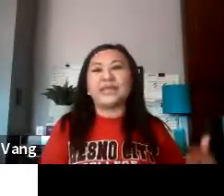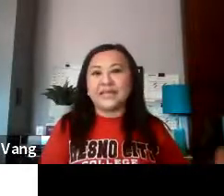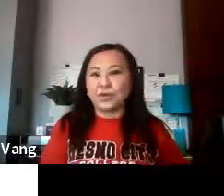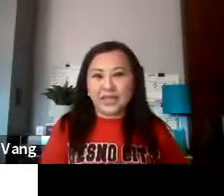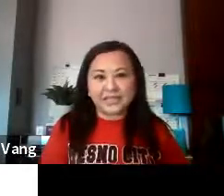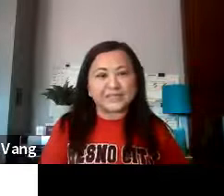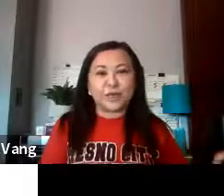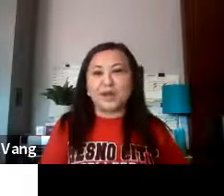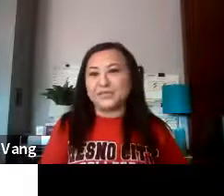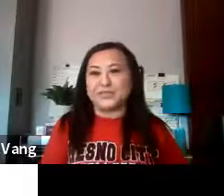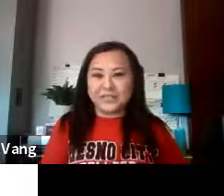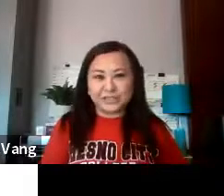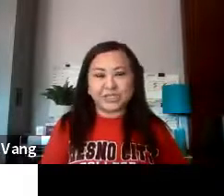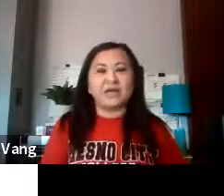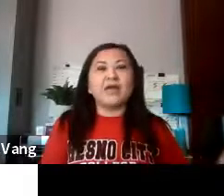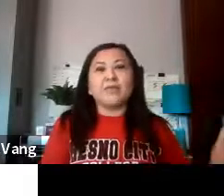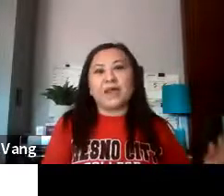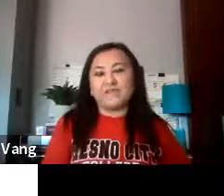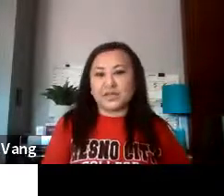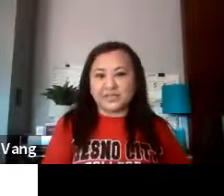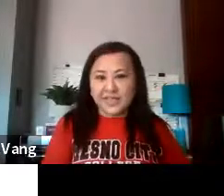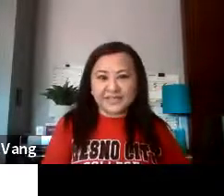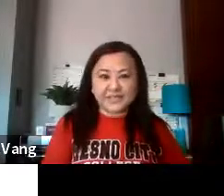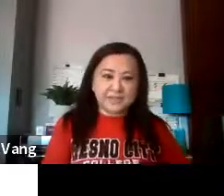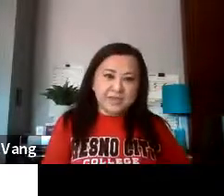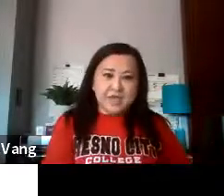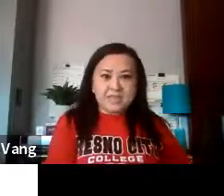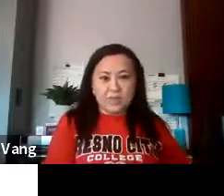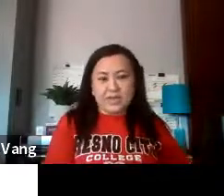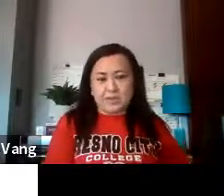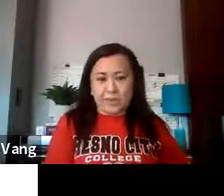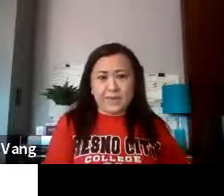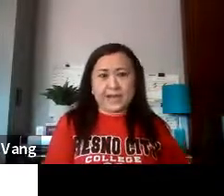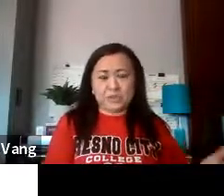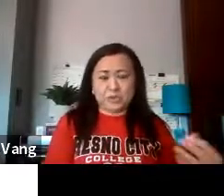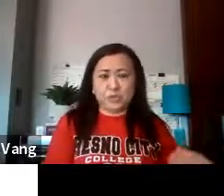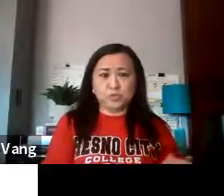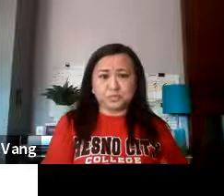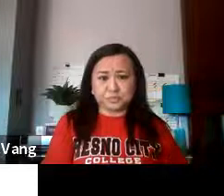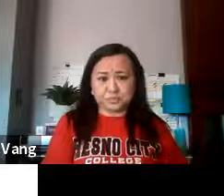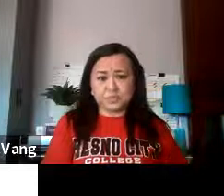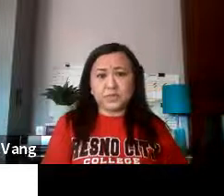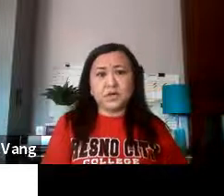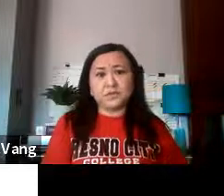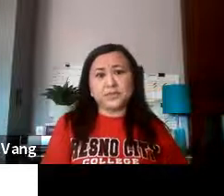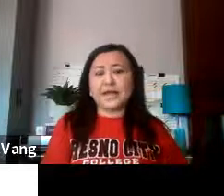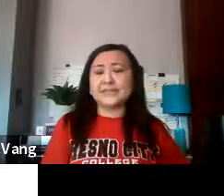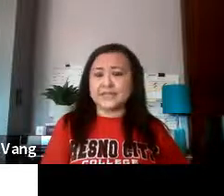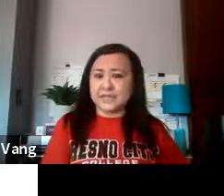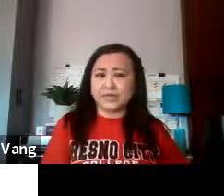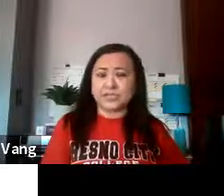went in anyways, because I wanted to be diligent, but I flunked the test. And then when I went back to class, the next day, the